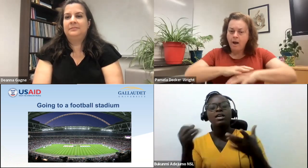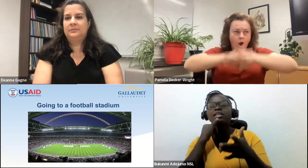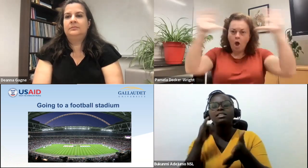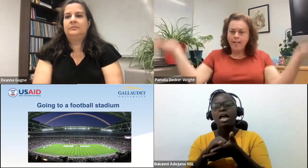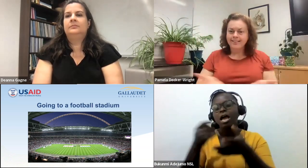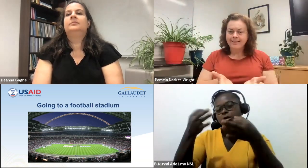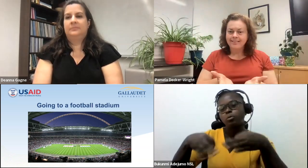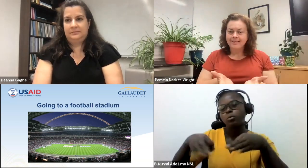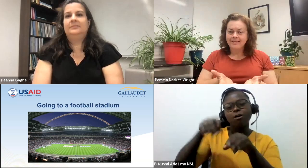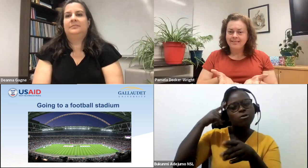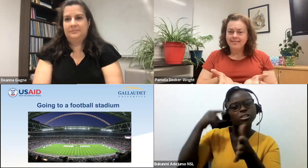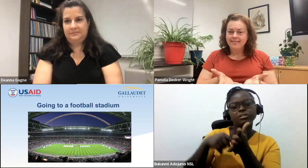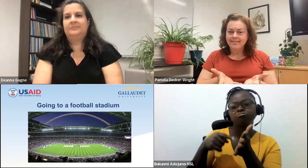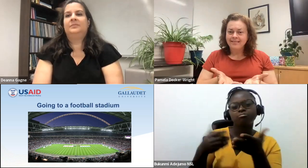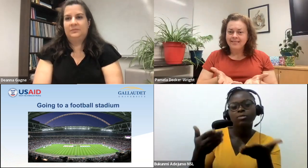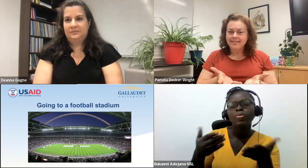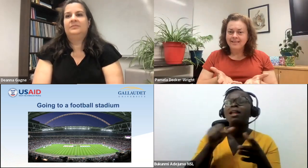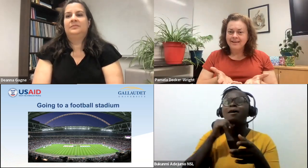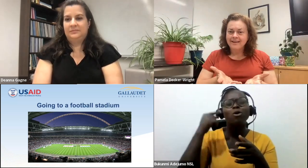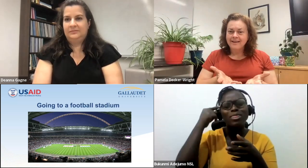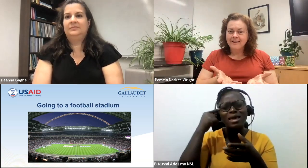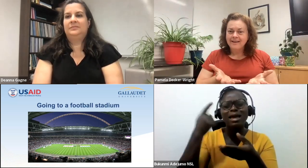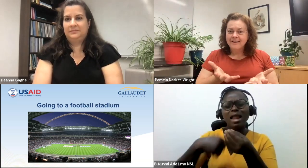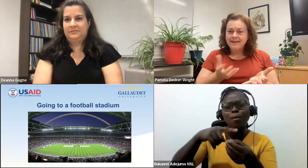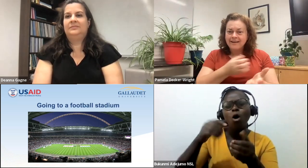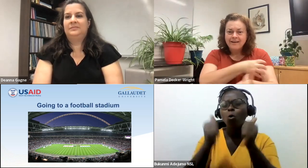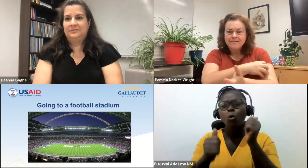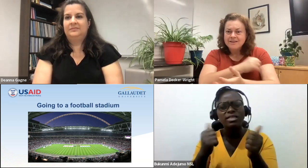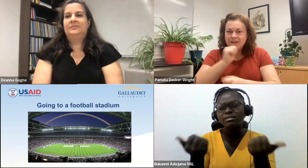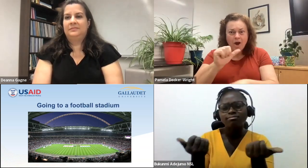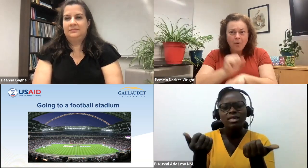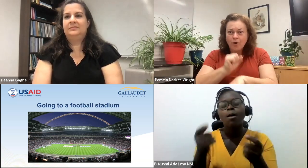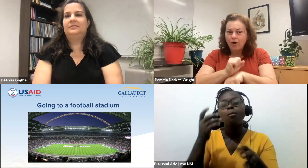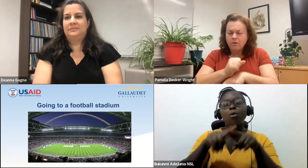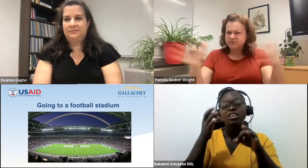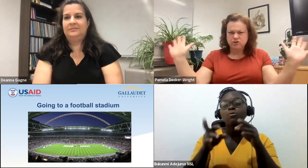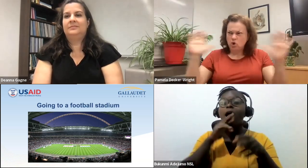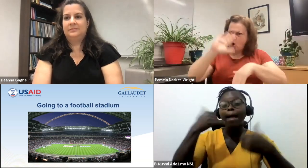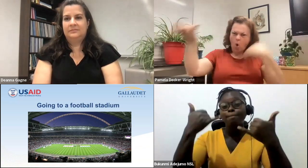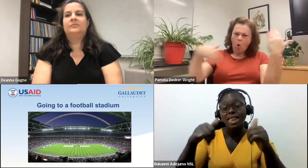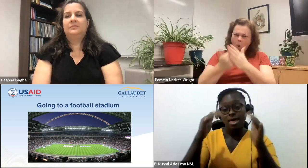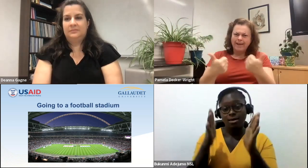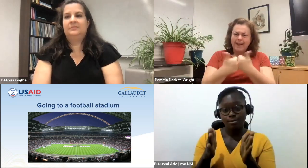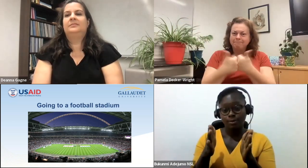you know, If any one muscle is not working, it's going to have an impact on the total amount of ability or skill that you have.